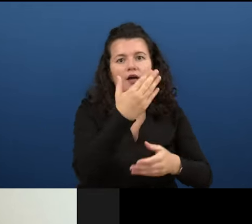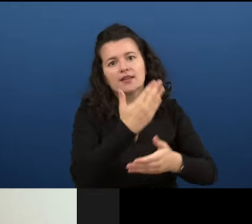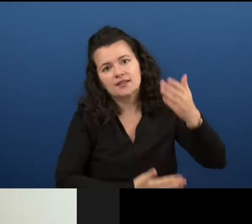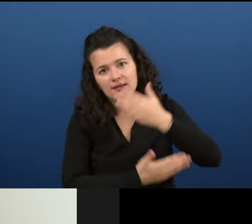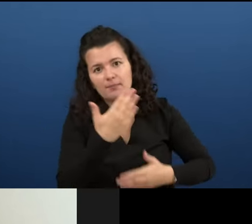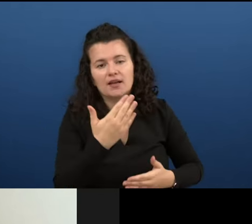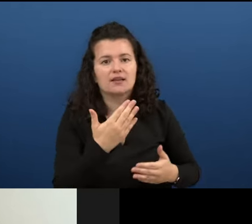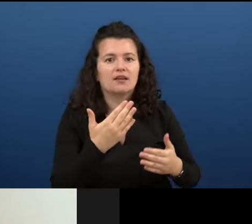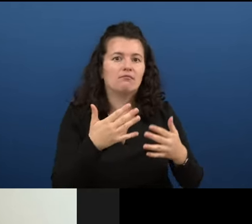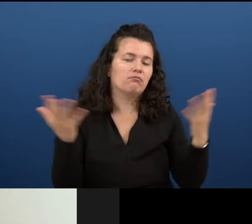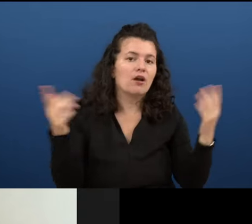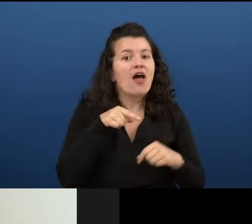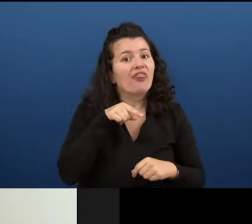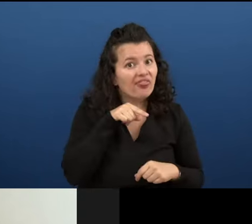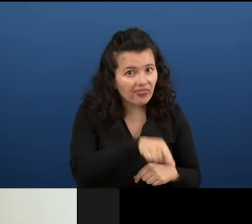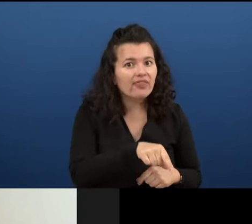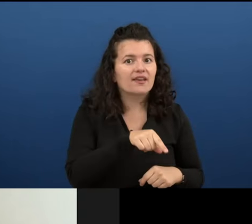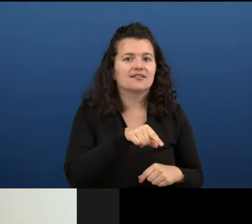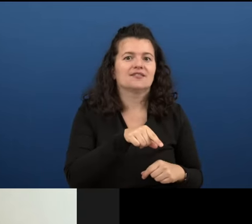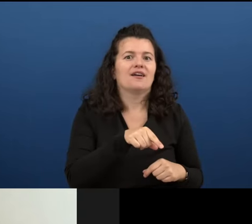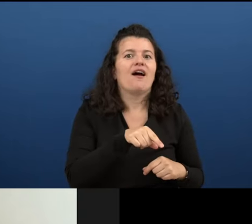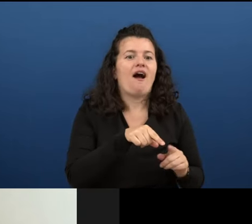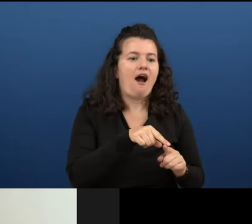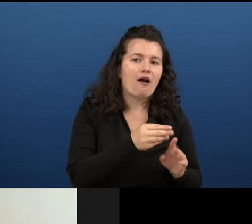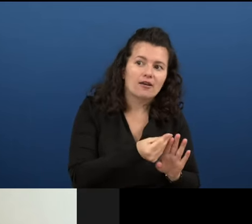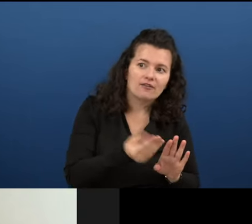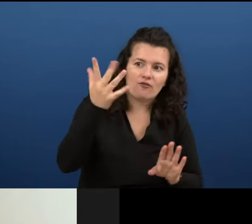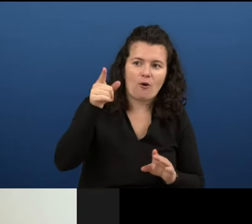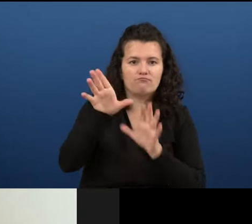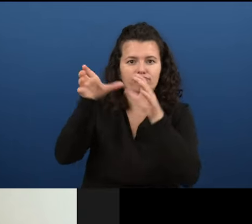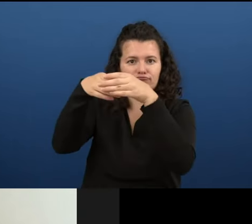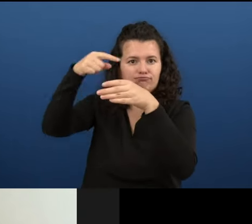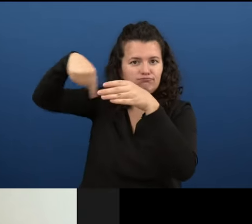leaders. Therefore, by including RX calm we have been, we have ensured that we have their